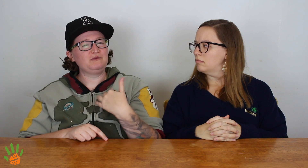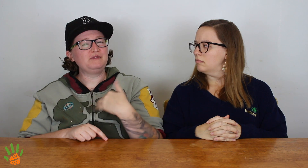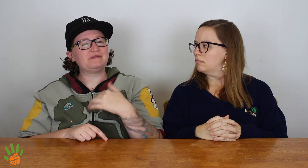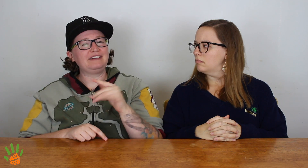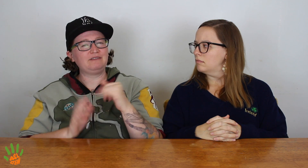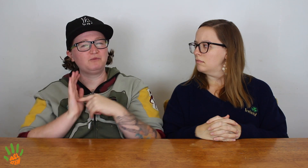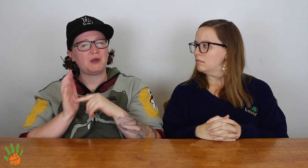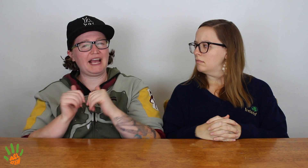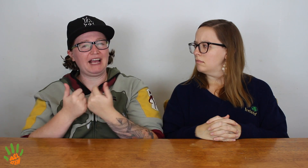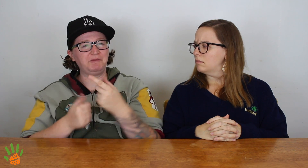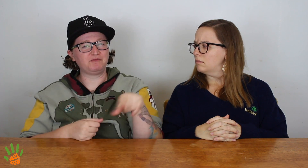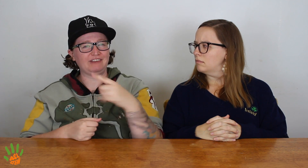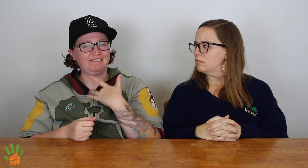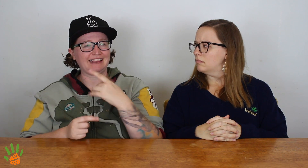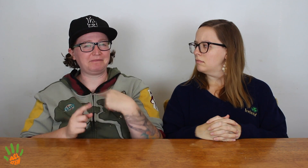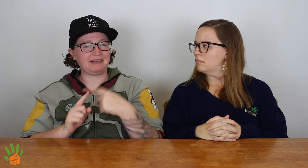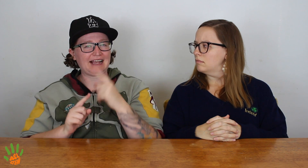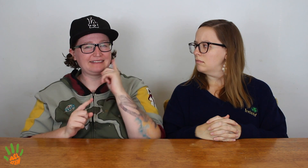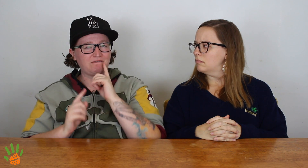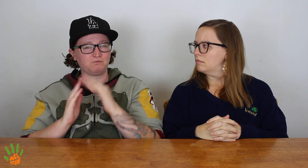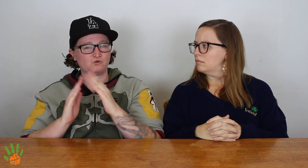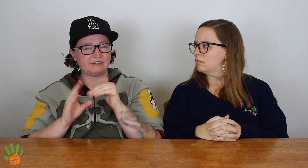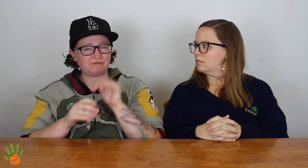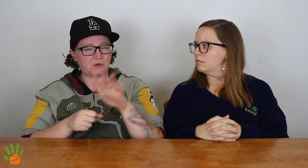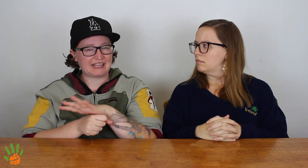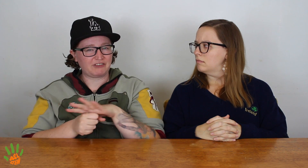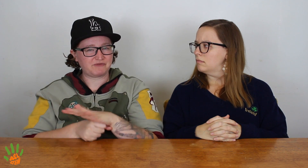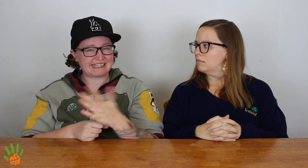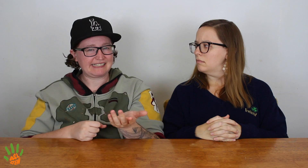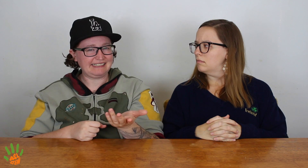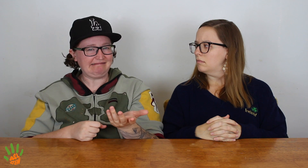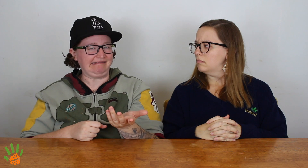So it just kind of shows how they feel about the Deaf people in their community.